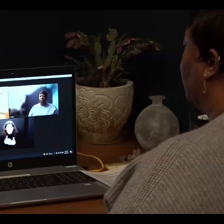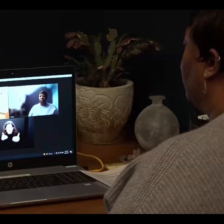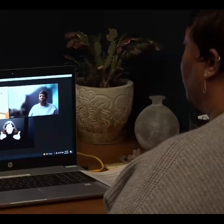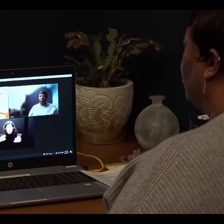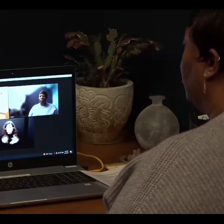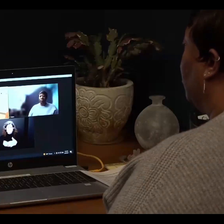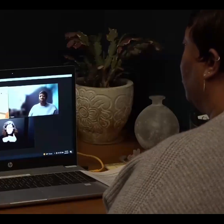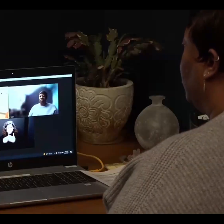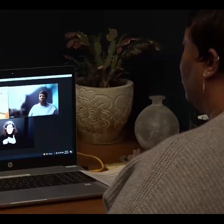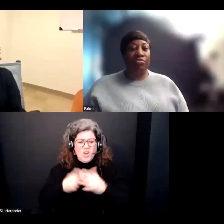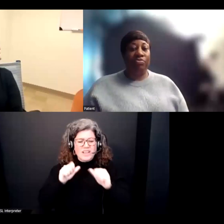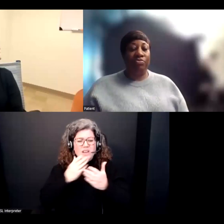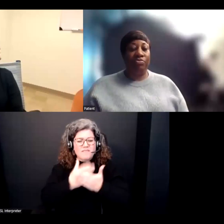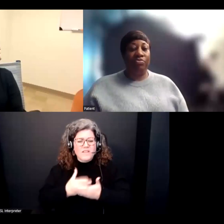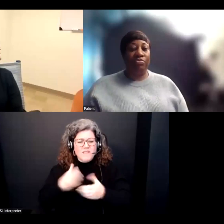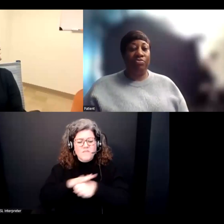can you just verify your full name and date of birth for me